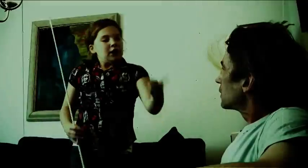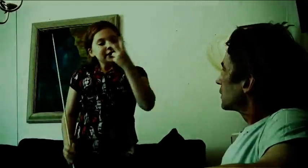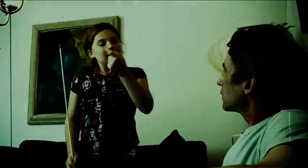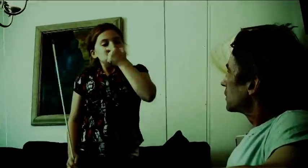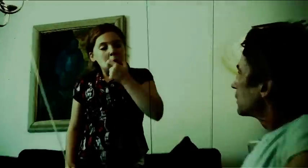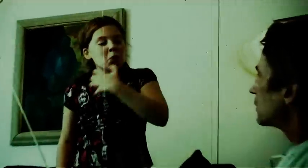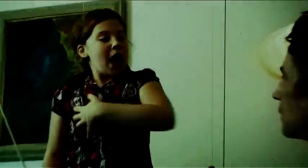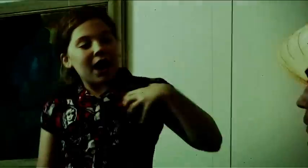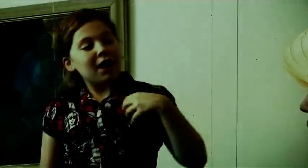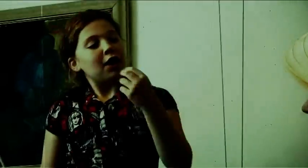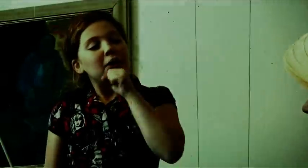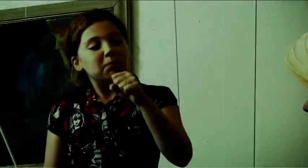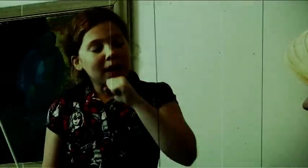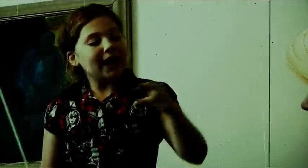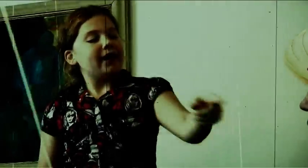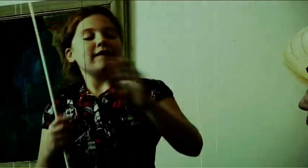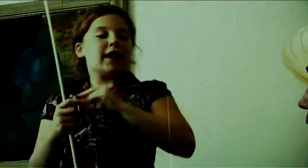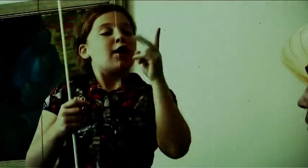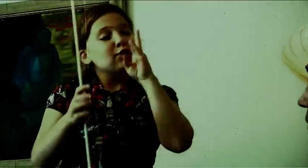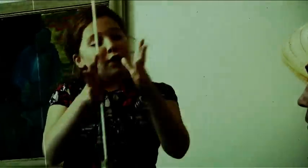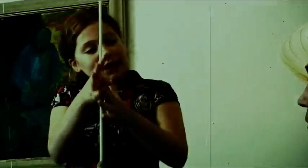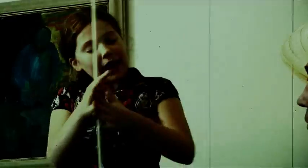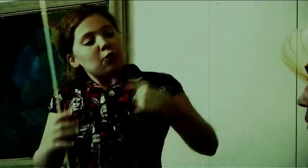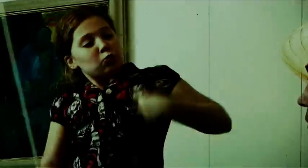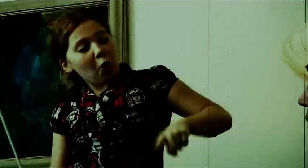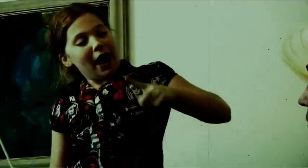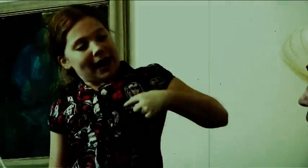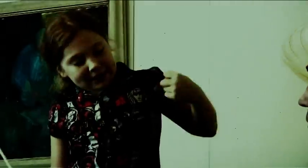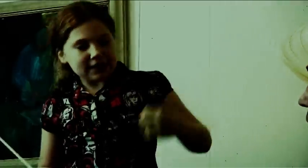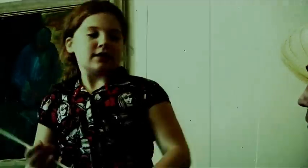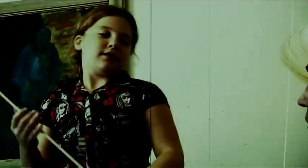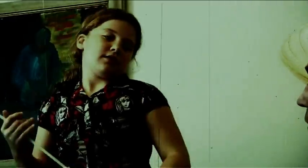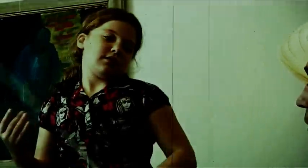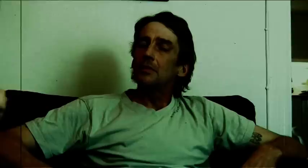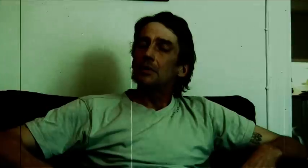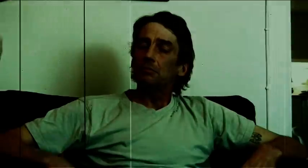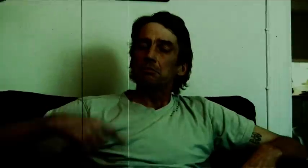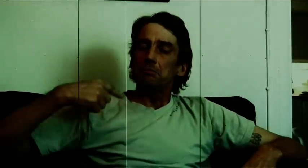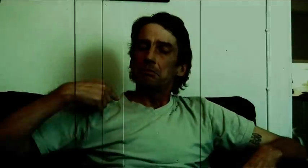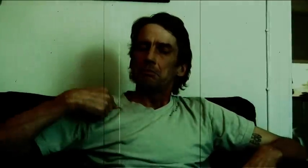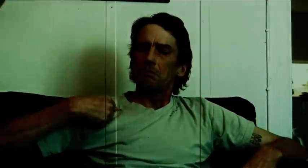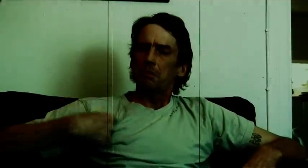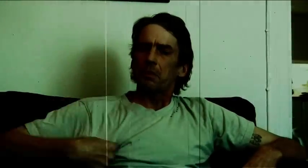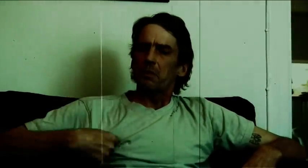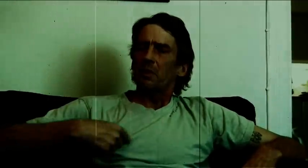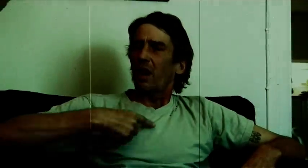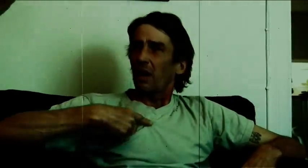You look like a sulky and angry old man, there's a new sign, toilet. Like this?